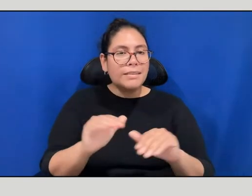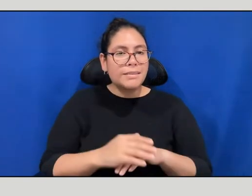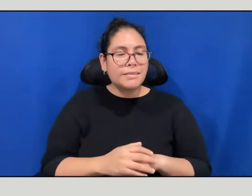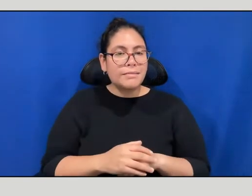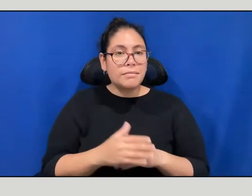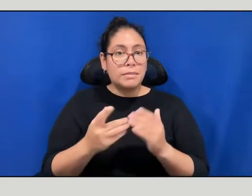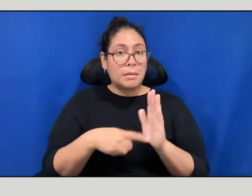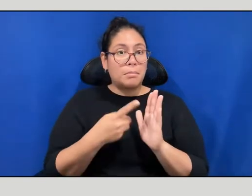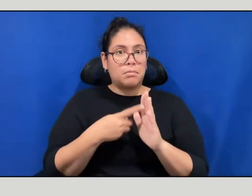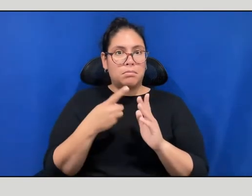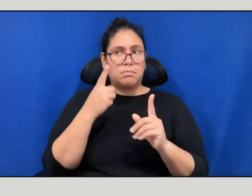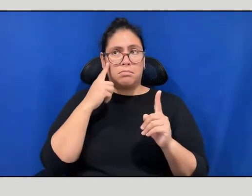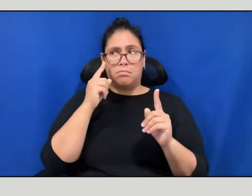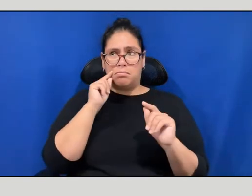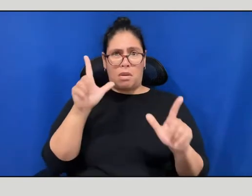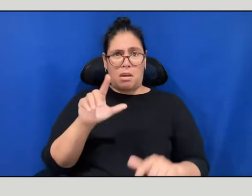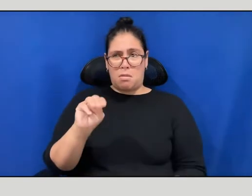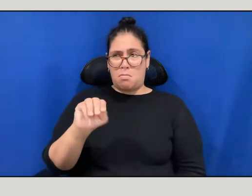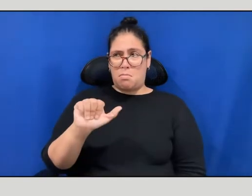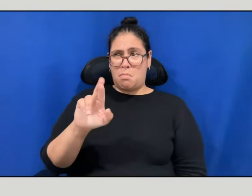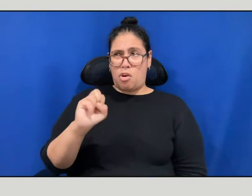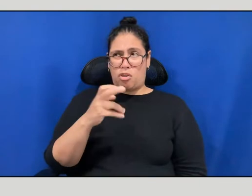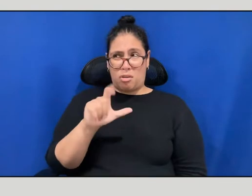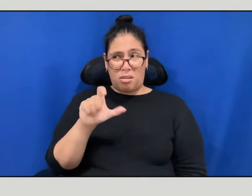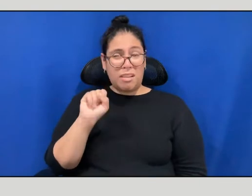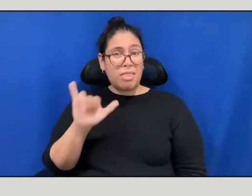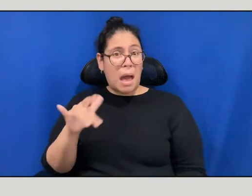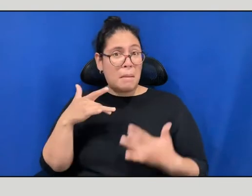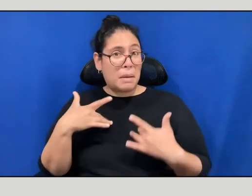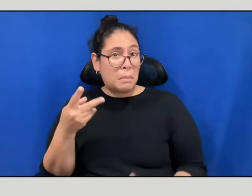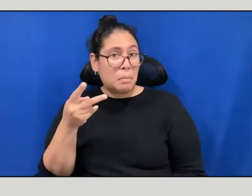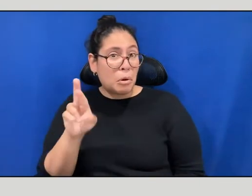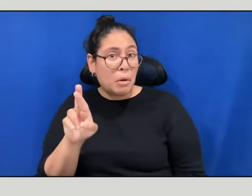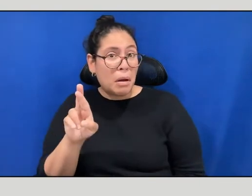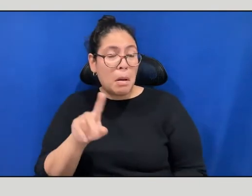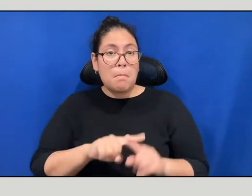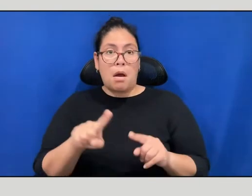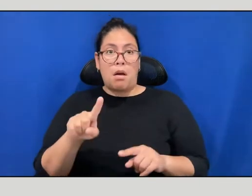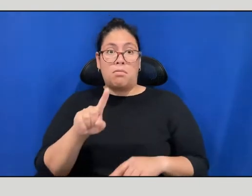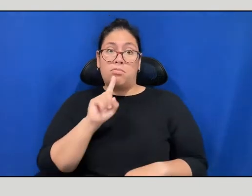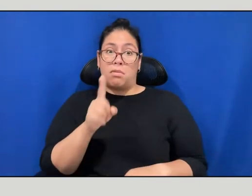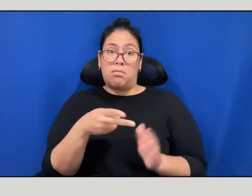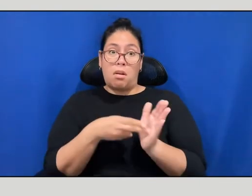but I don't think I've ever been to Puerto Rico and not gone into a Marshalls.